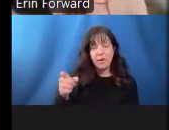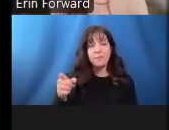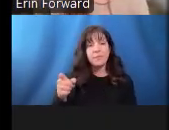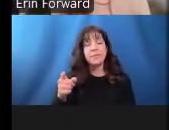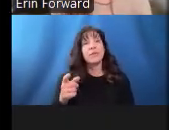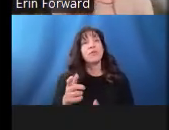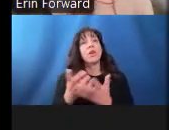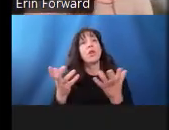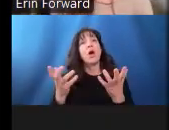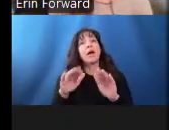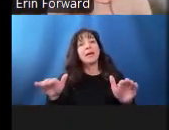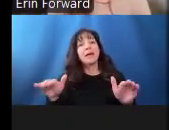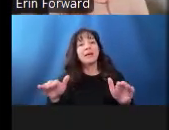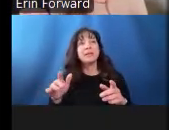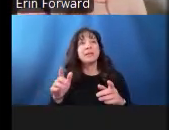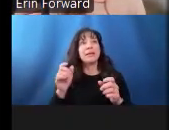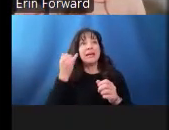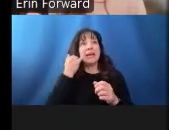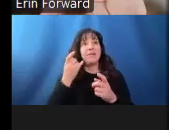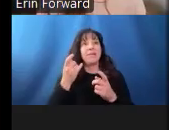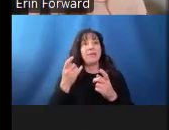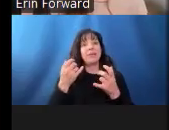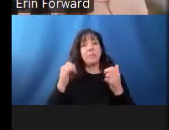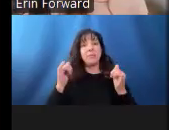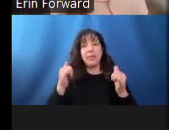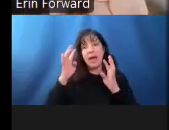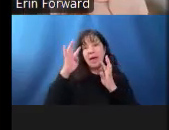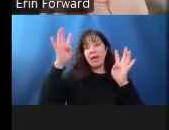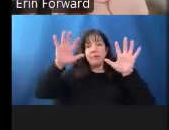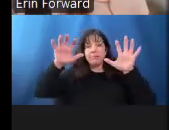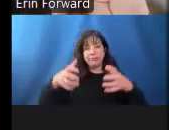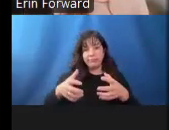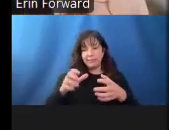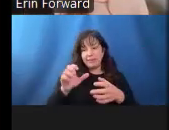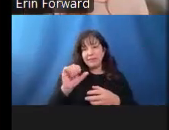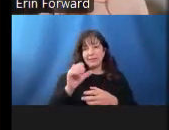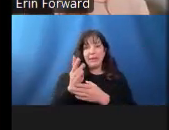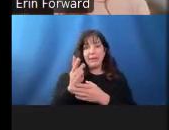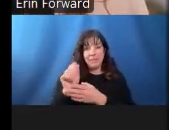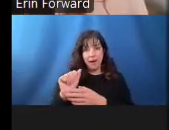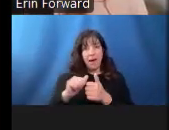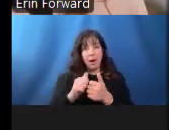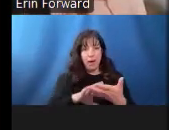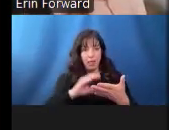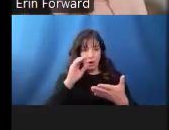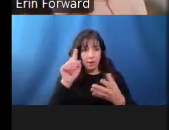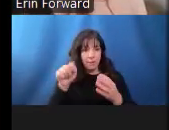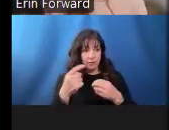our kids, too, if you can make these play schemas of like how I learn about something, you can start to bring in new food,